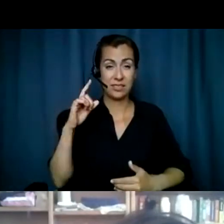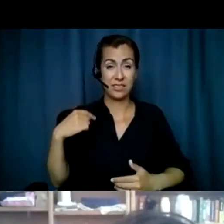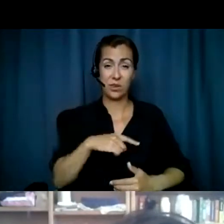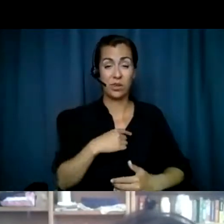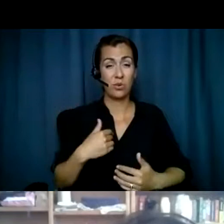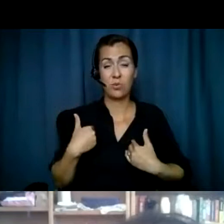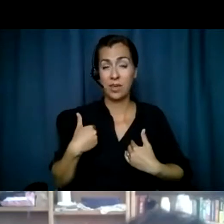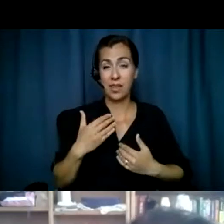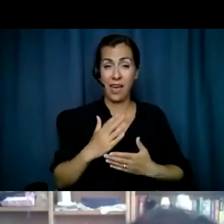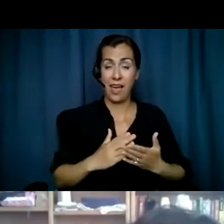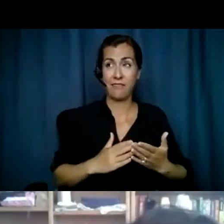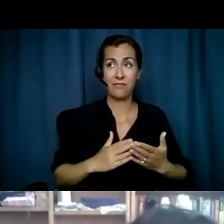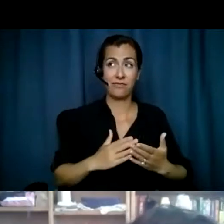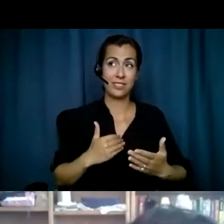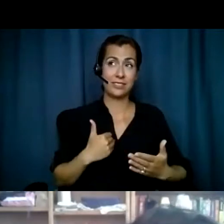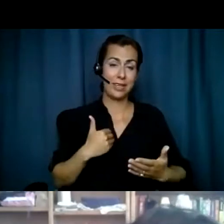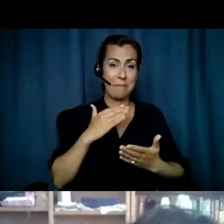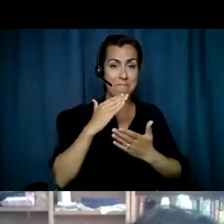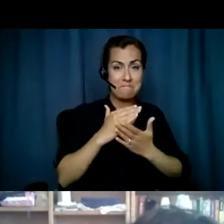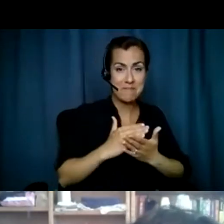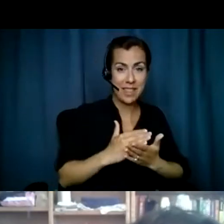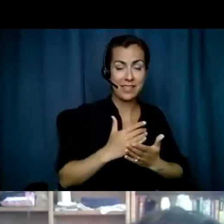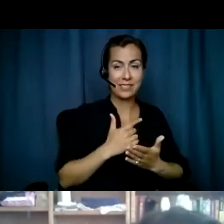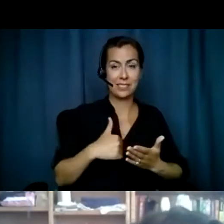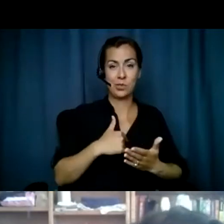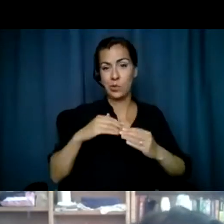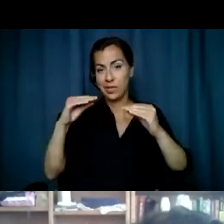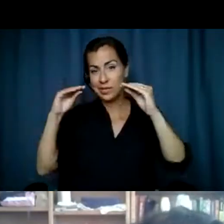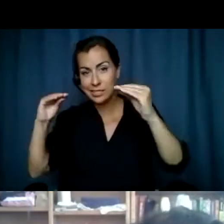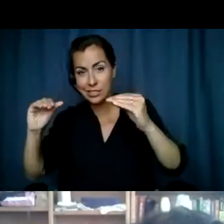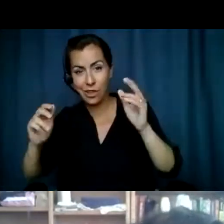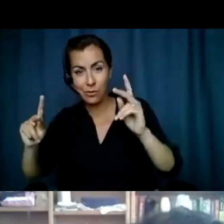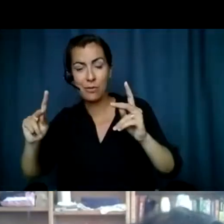endorse particular candidates, but I think this is an